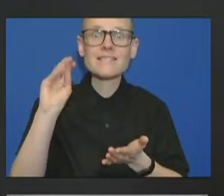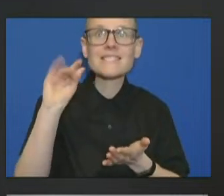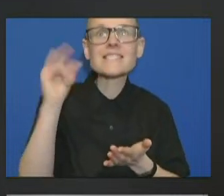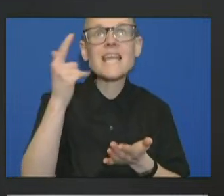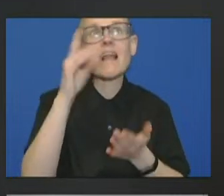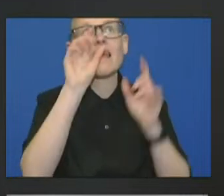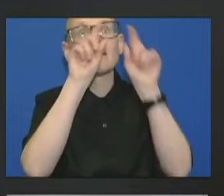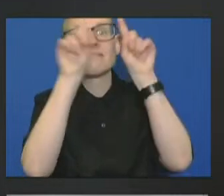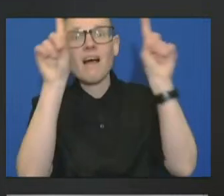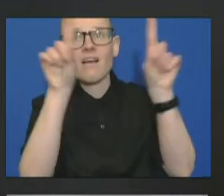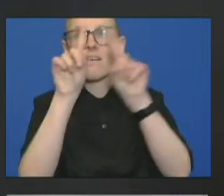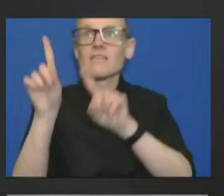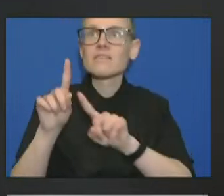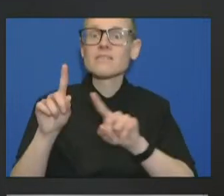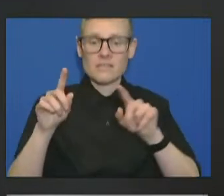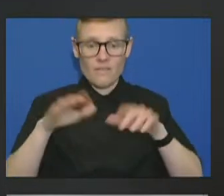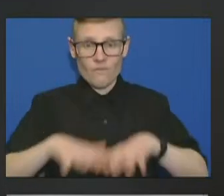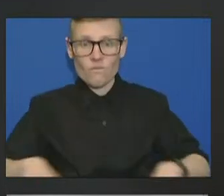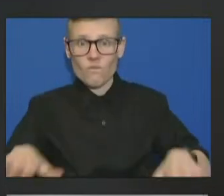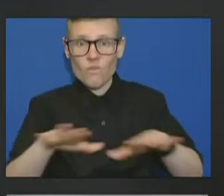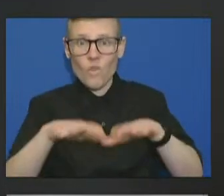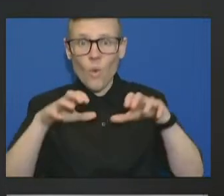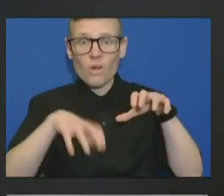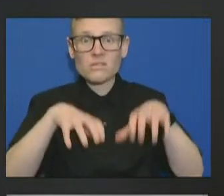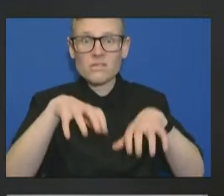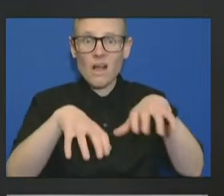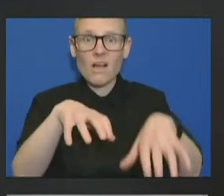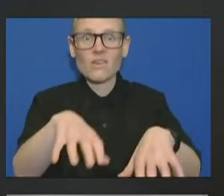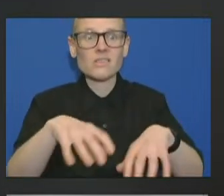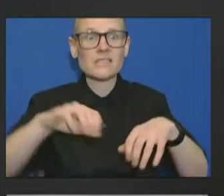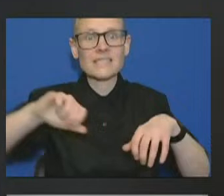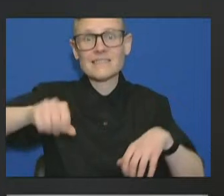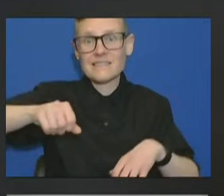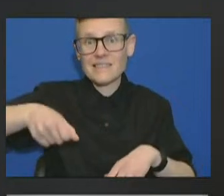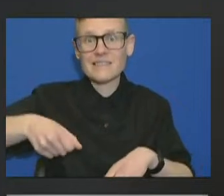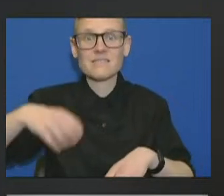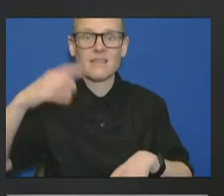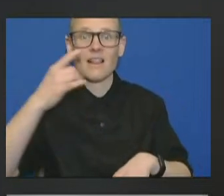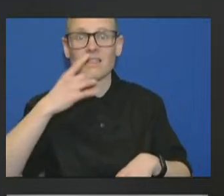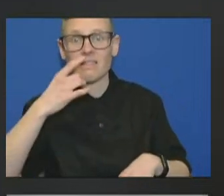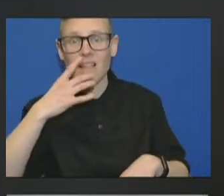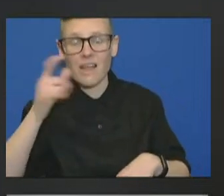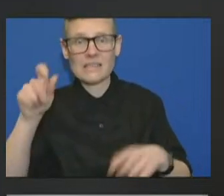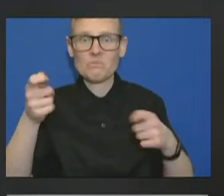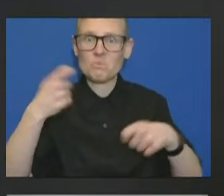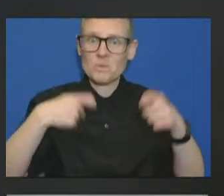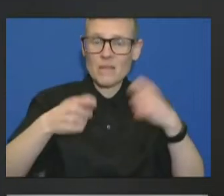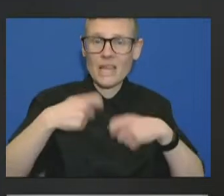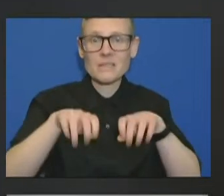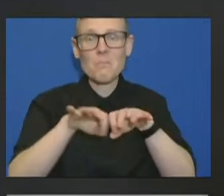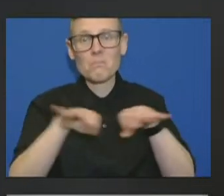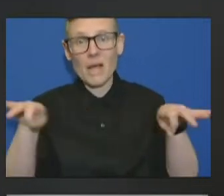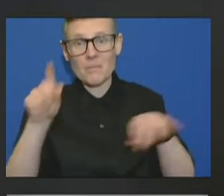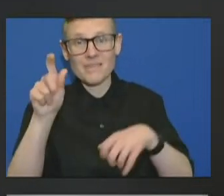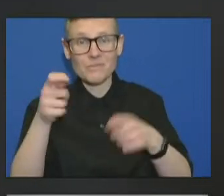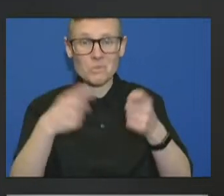million can go in ceiling tiles that need to be replaced, floor tiles that need to be replaced,